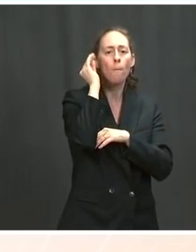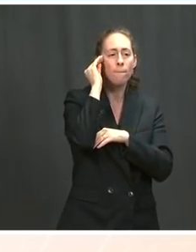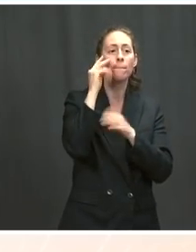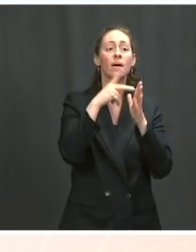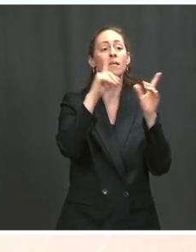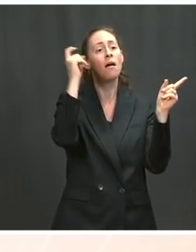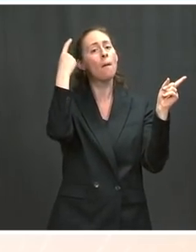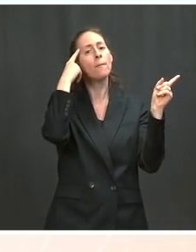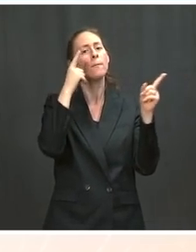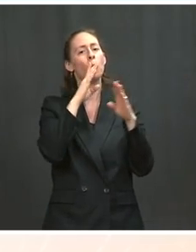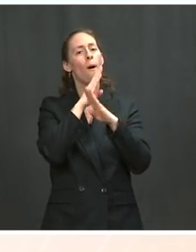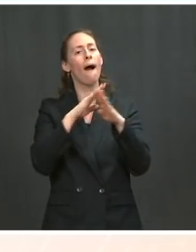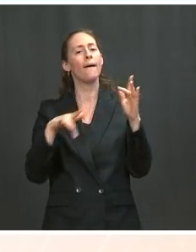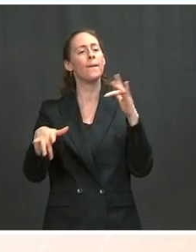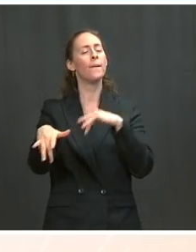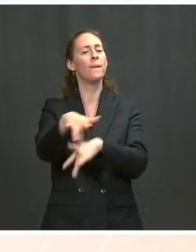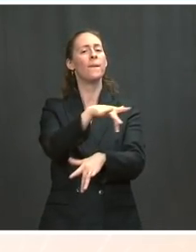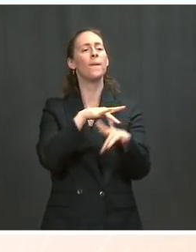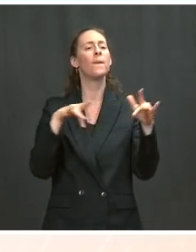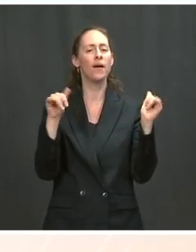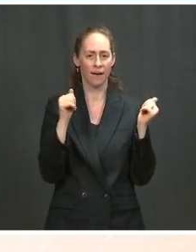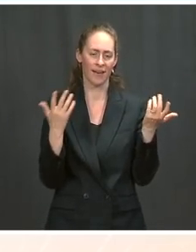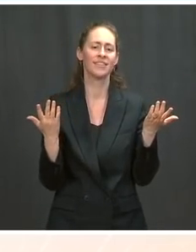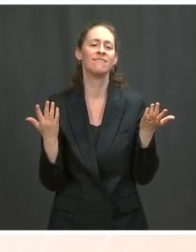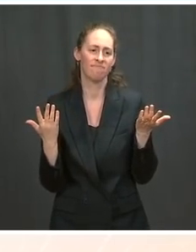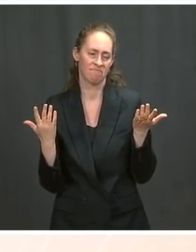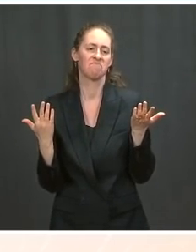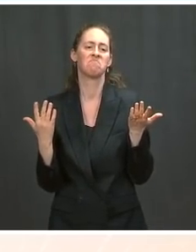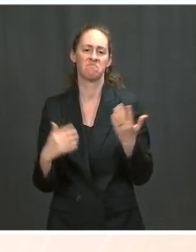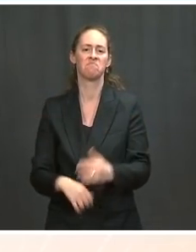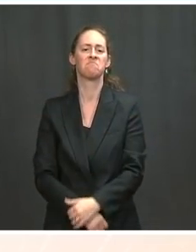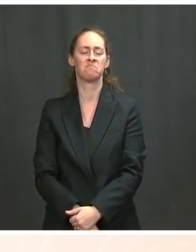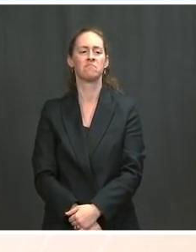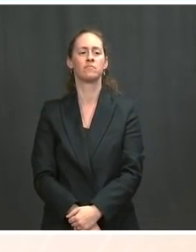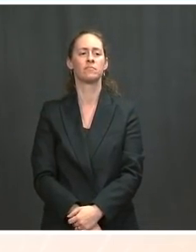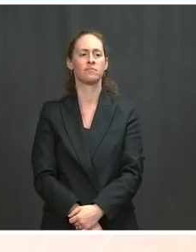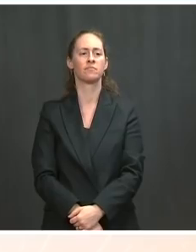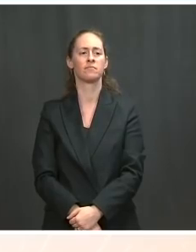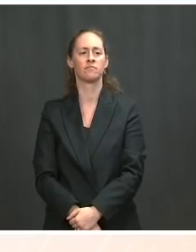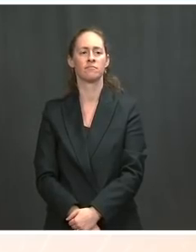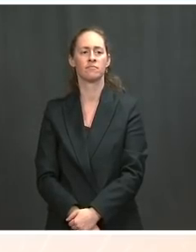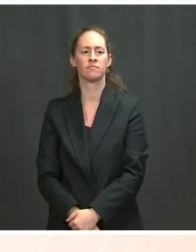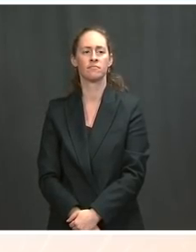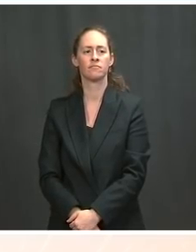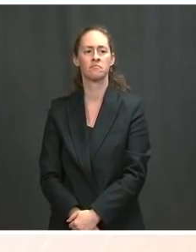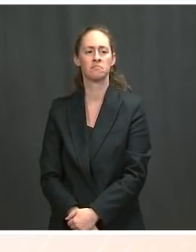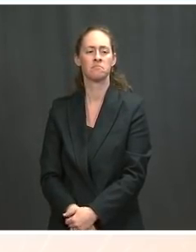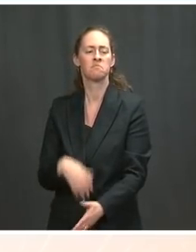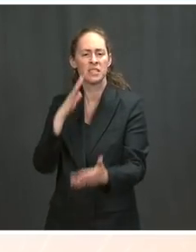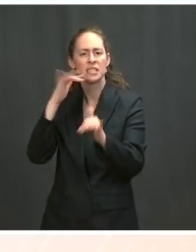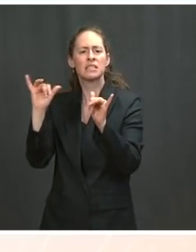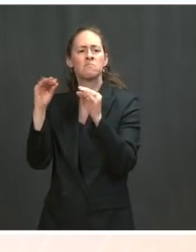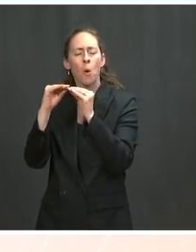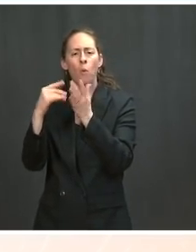as you all have seen this week, and that will continue, both at a staff-level, a member-level, engagements with the President,